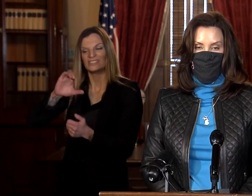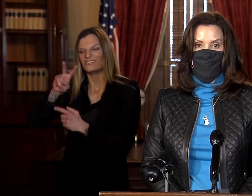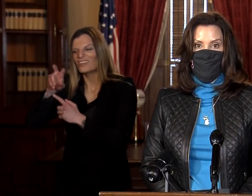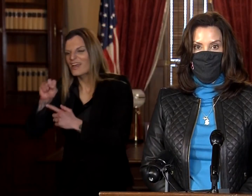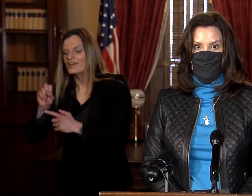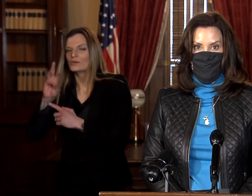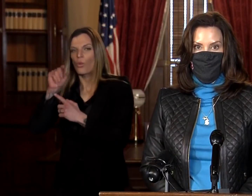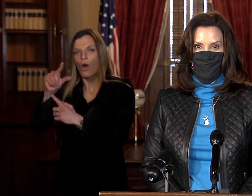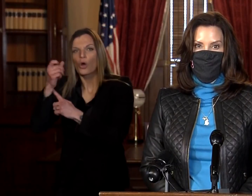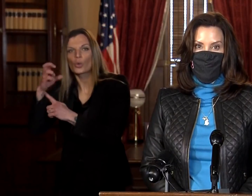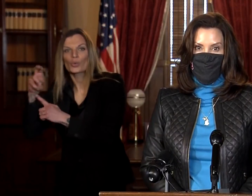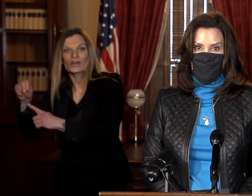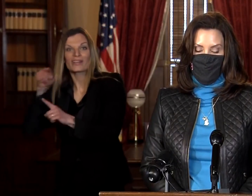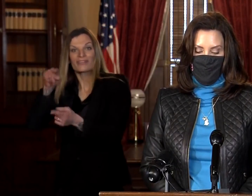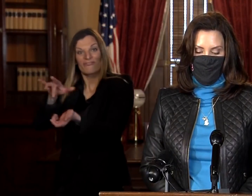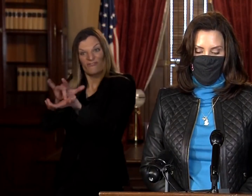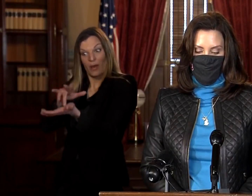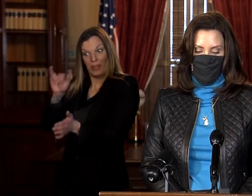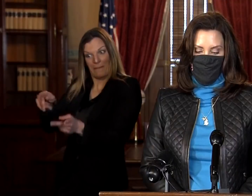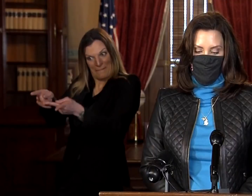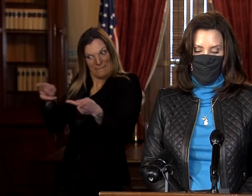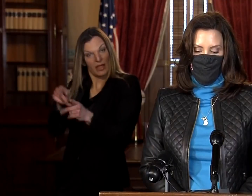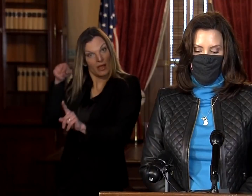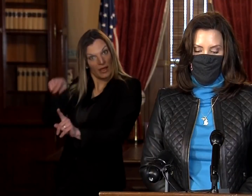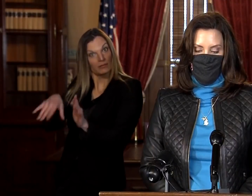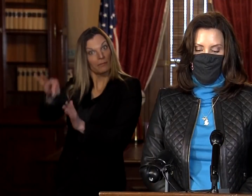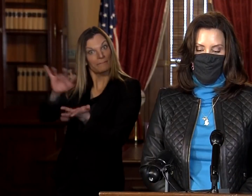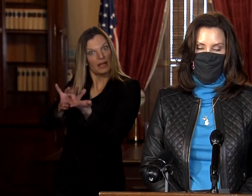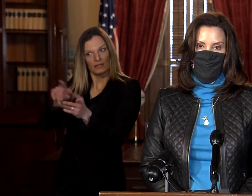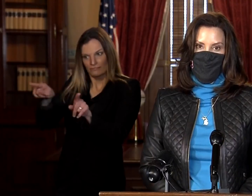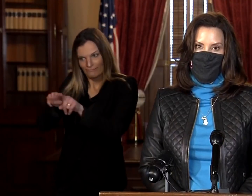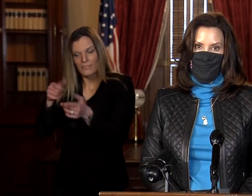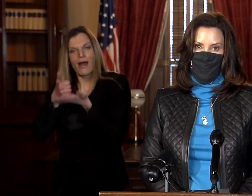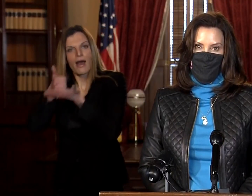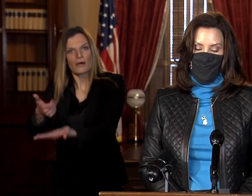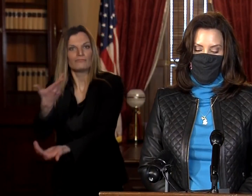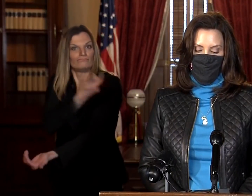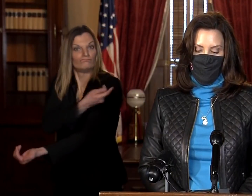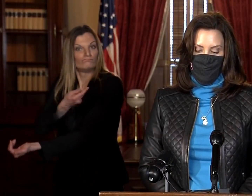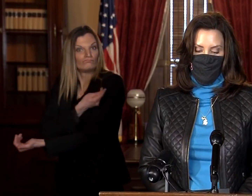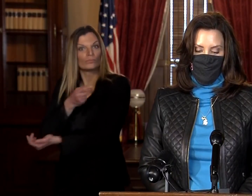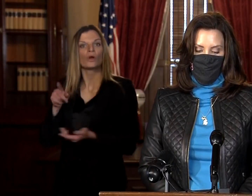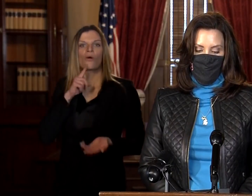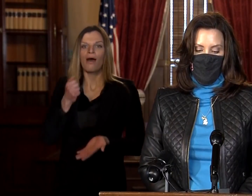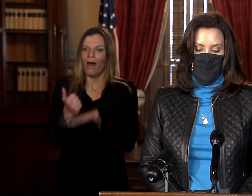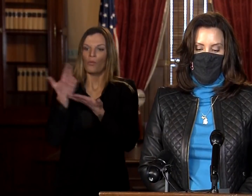and Walgreens through the program to manage and facilitate program to manage and facilitate safe vaccinates will reducing